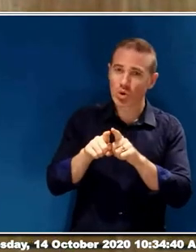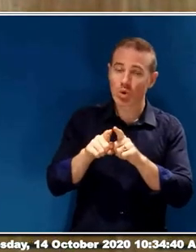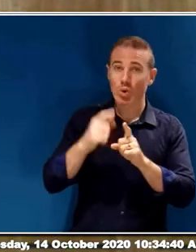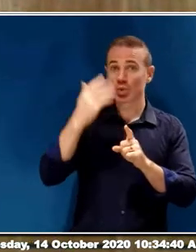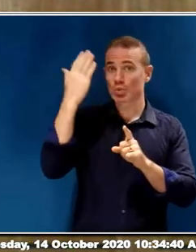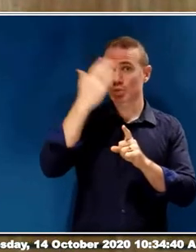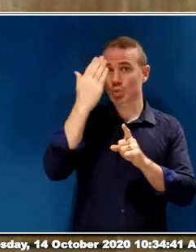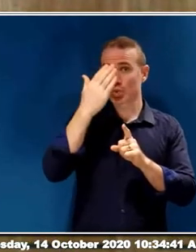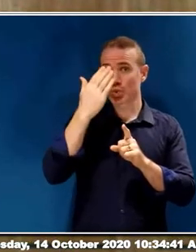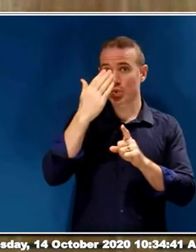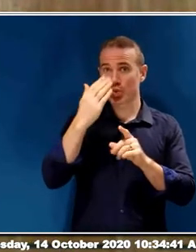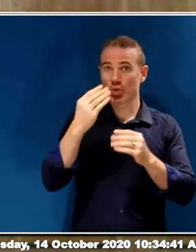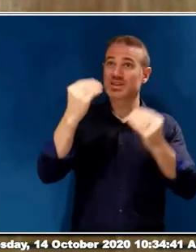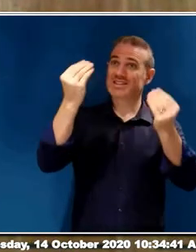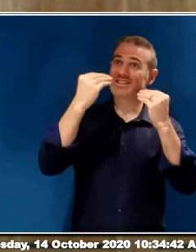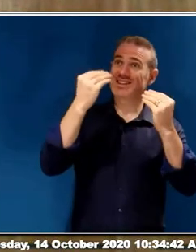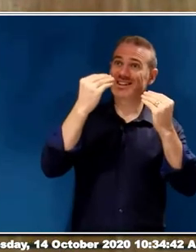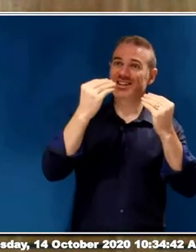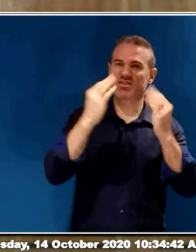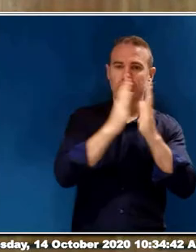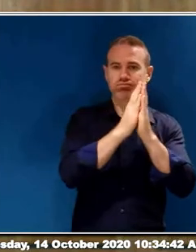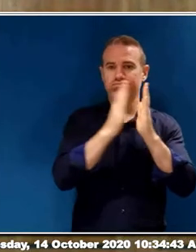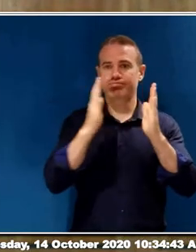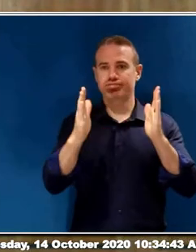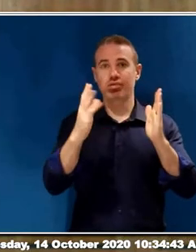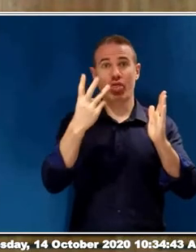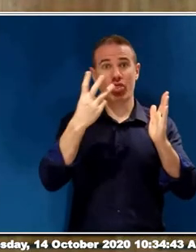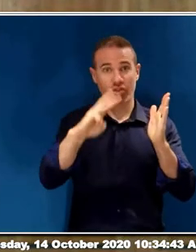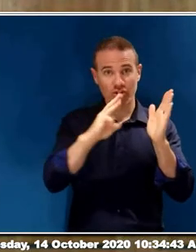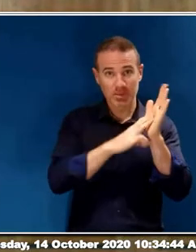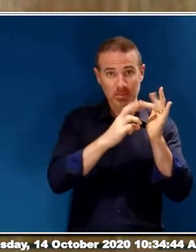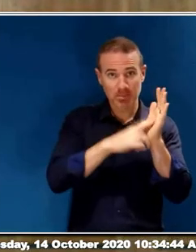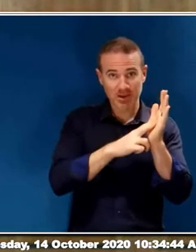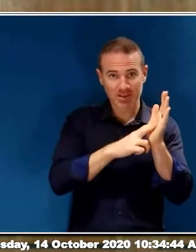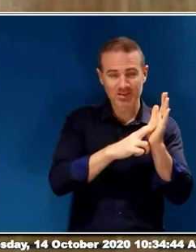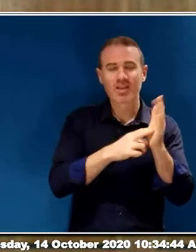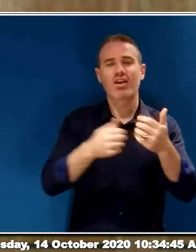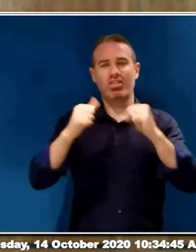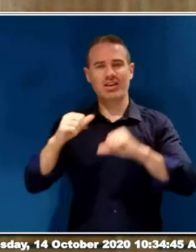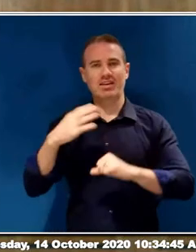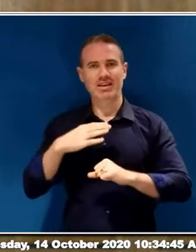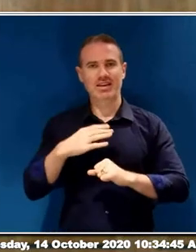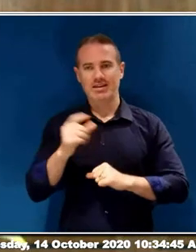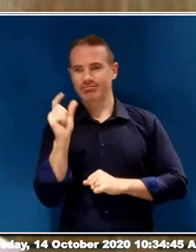10-minute brain break so he could re-set and return to learning, is that right? That's correct.